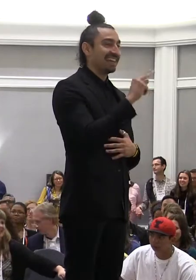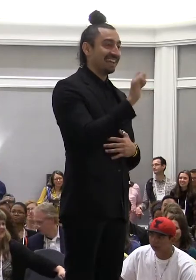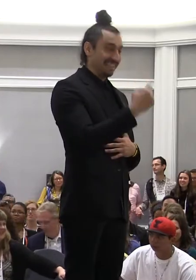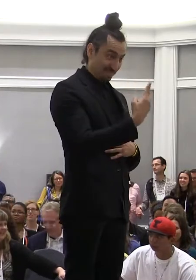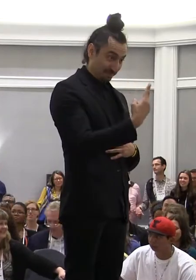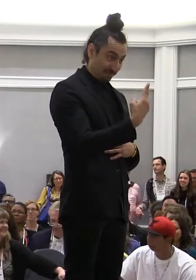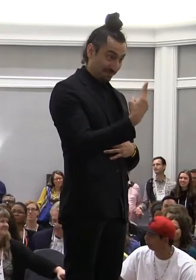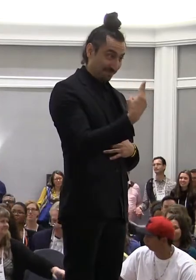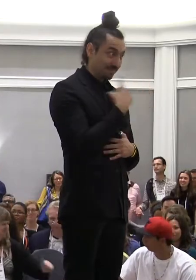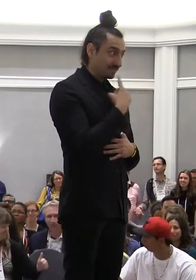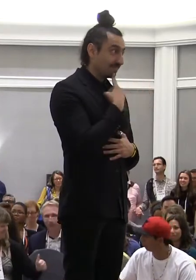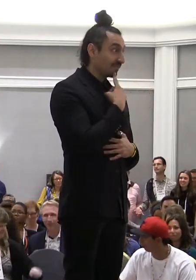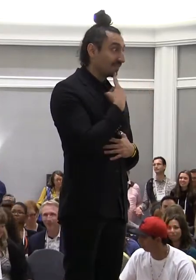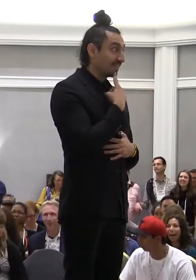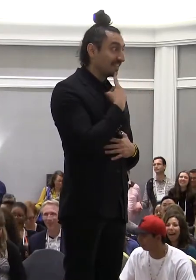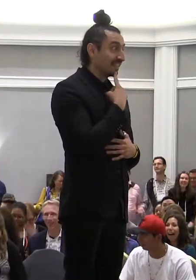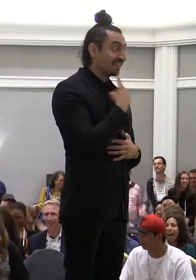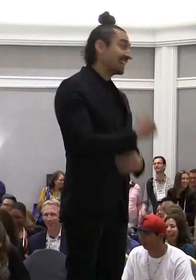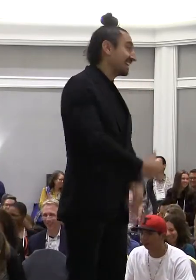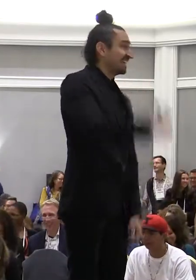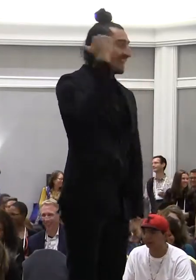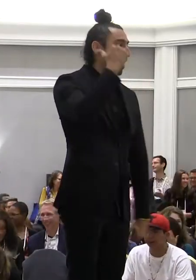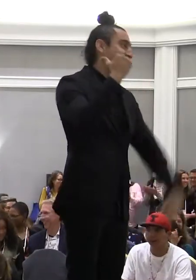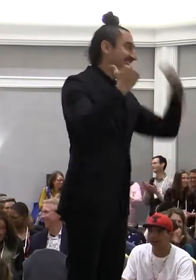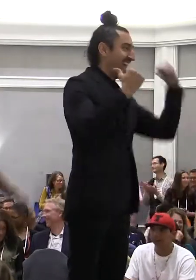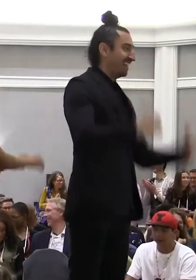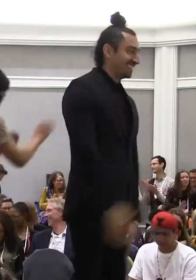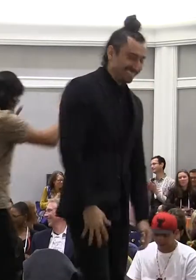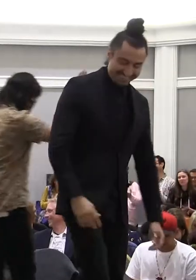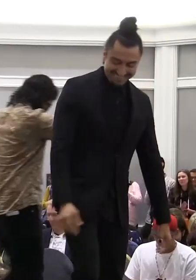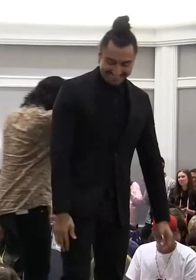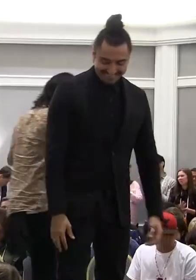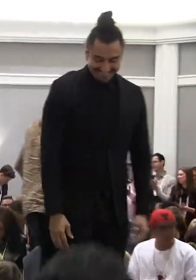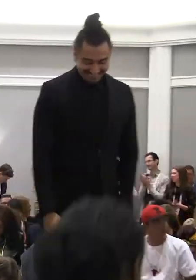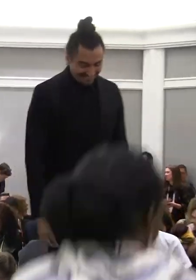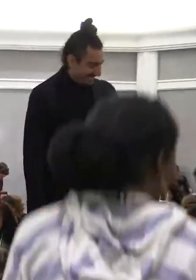Everyone needs to get out of here right now. (bursting into guffaw)